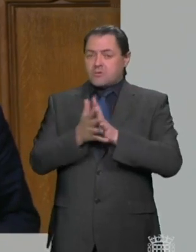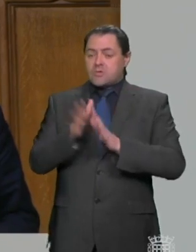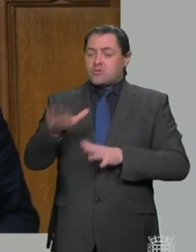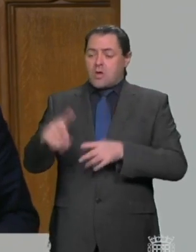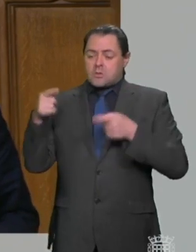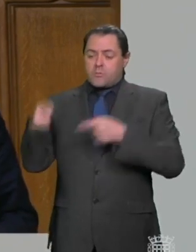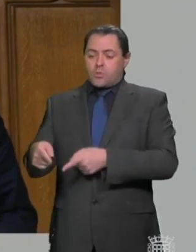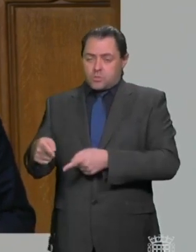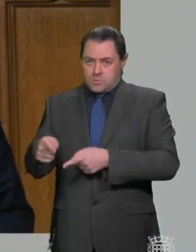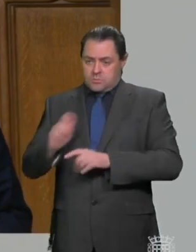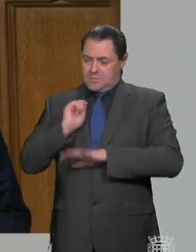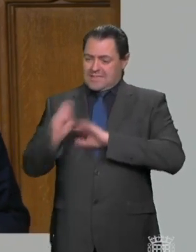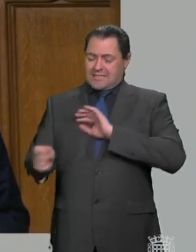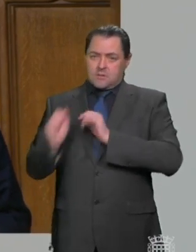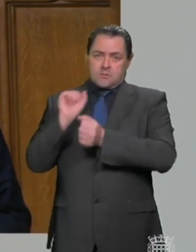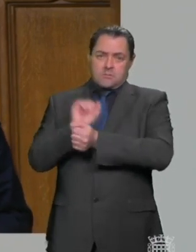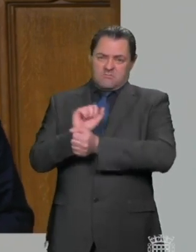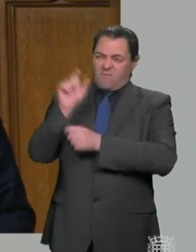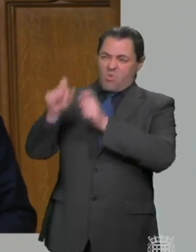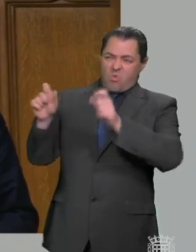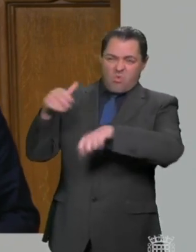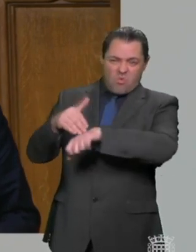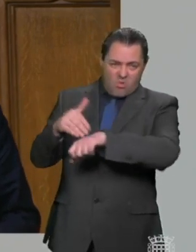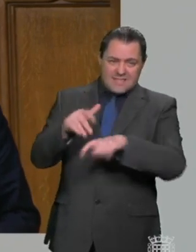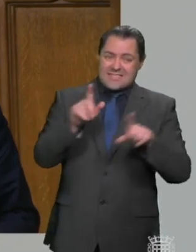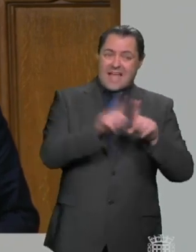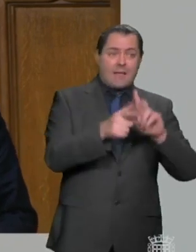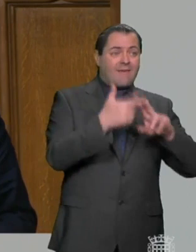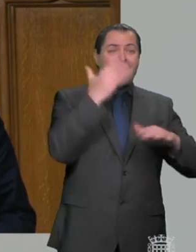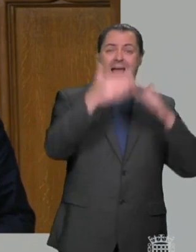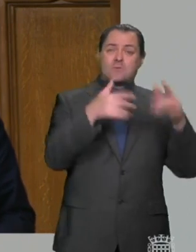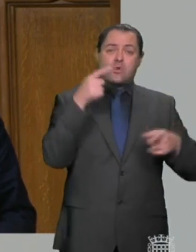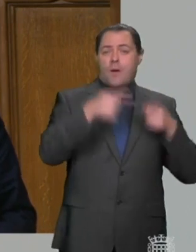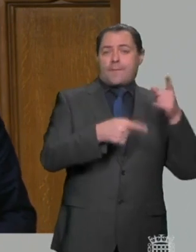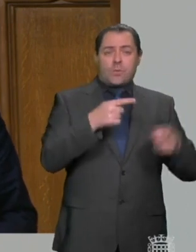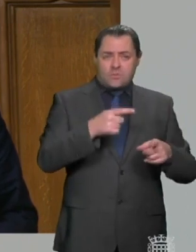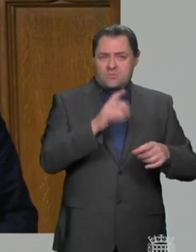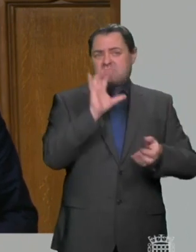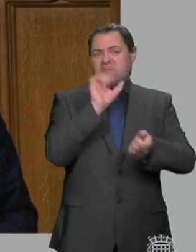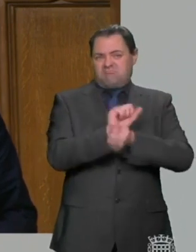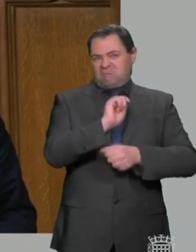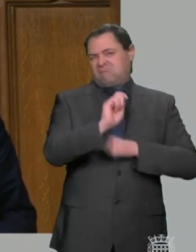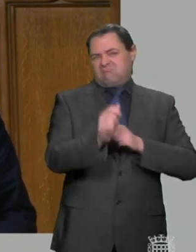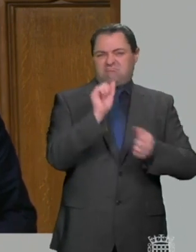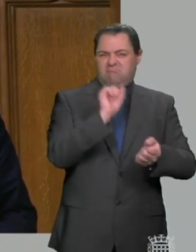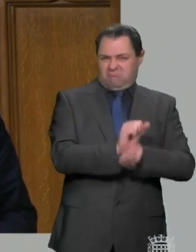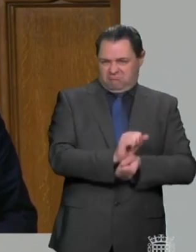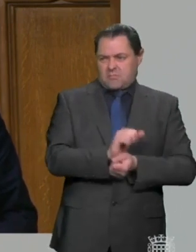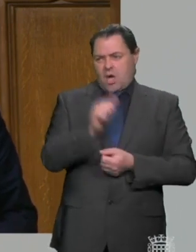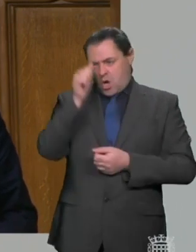sentencing in line with that for adult abuse. I know he has put his heart into this space, and I